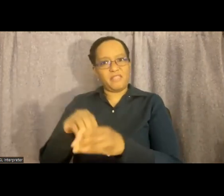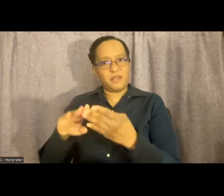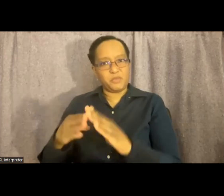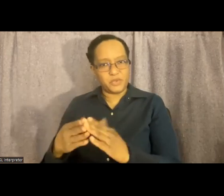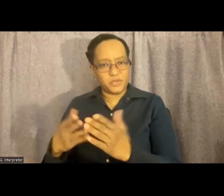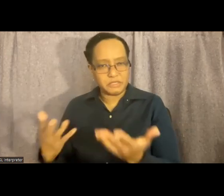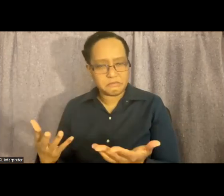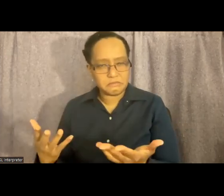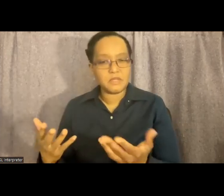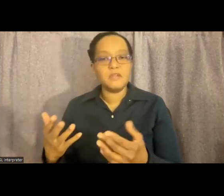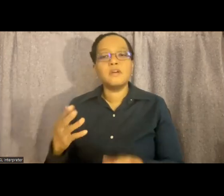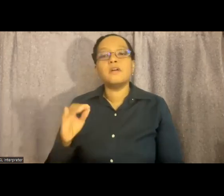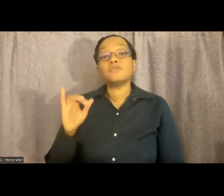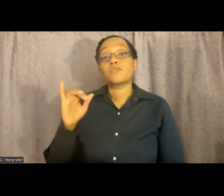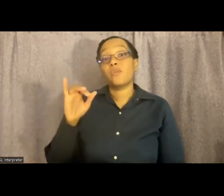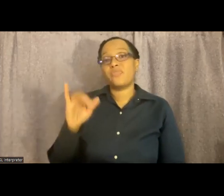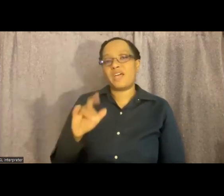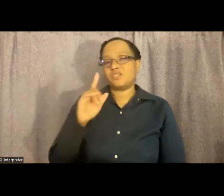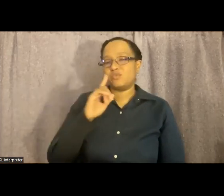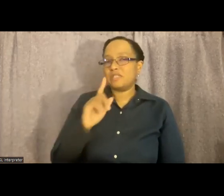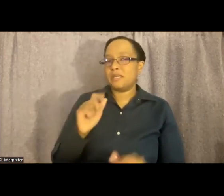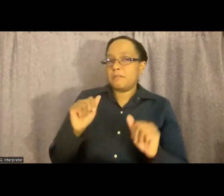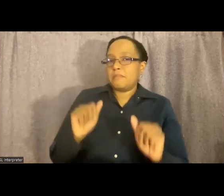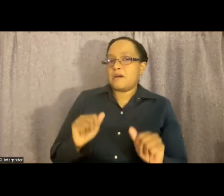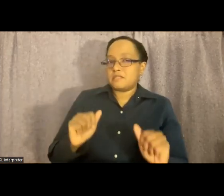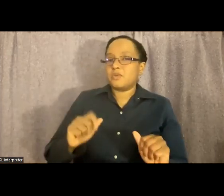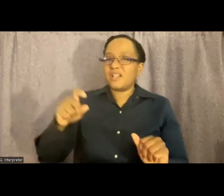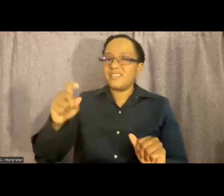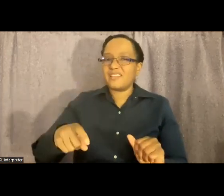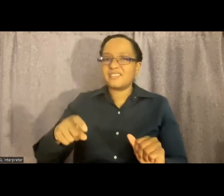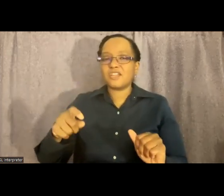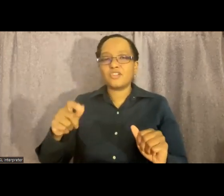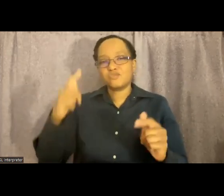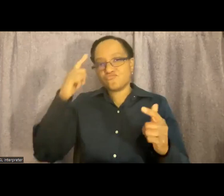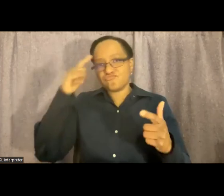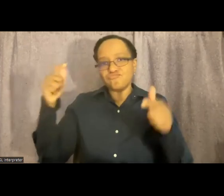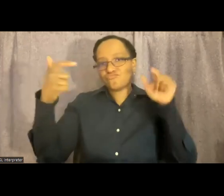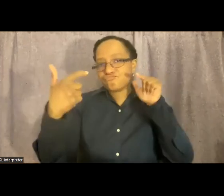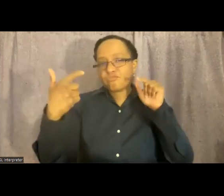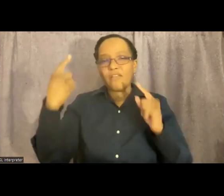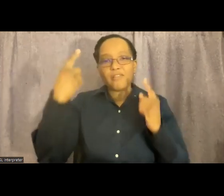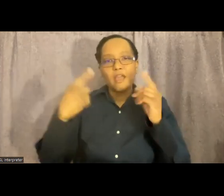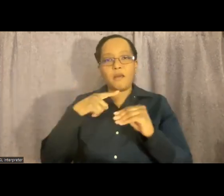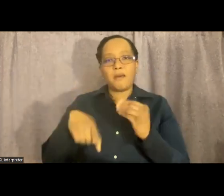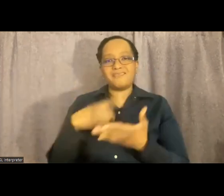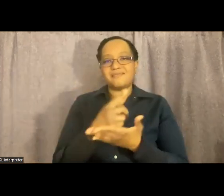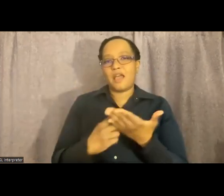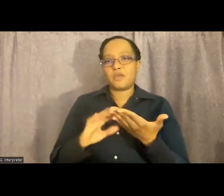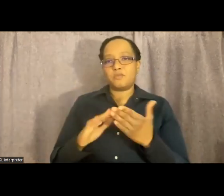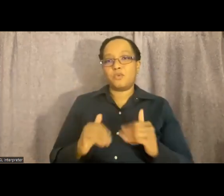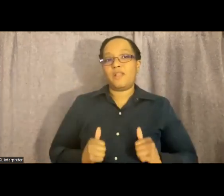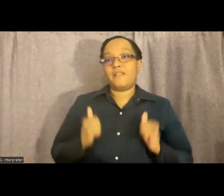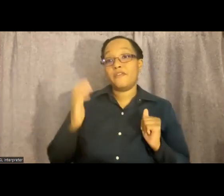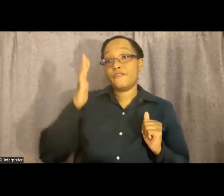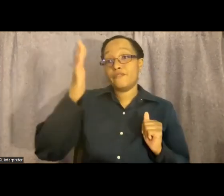That focus is both possible and necessary in designing a community living future.